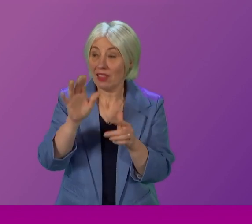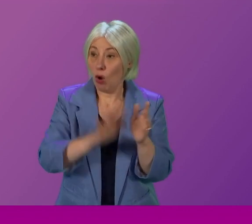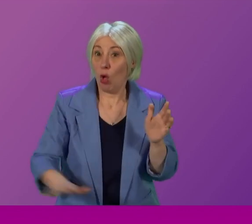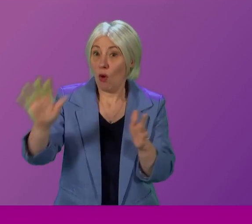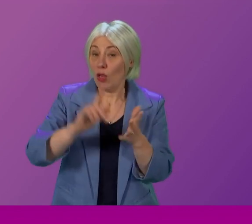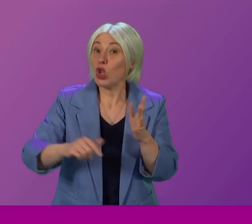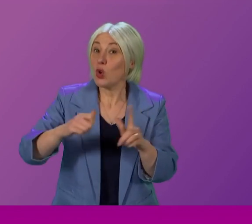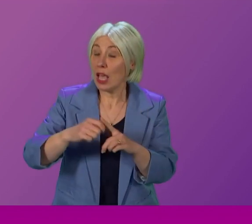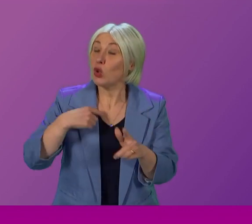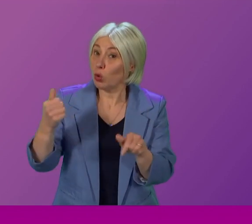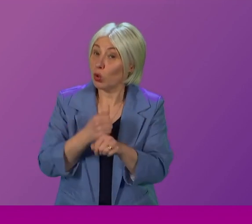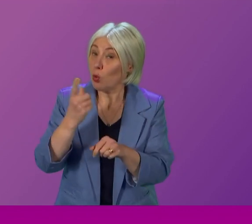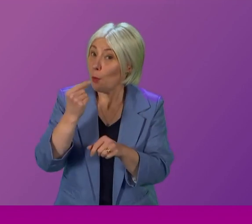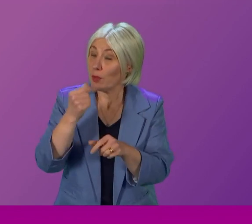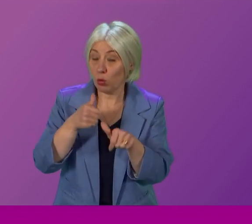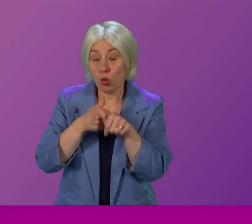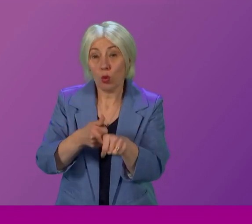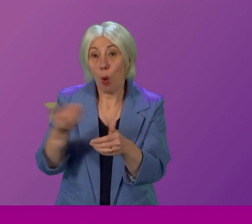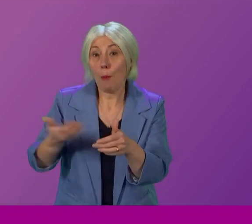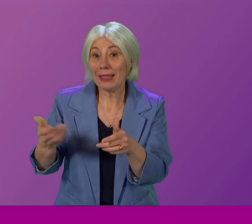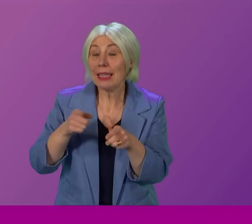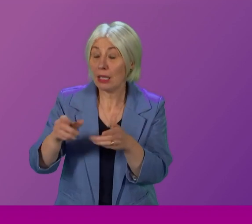to do everything that we can to support businesses in these very difficult times.